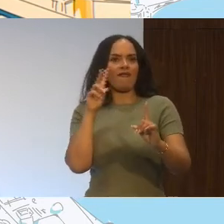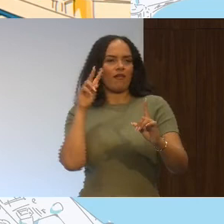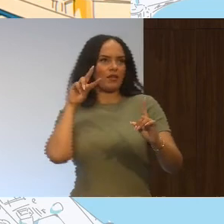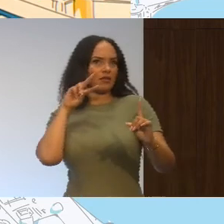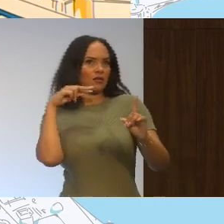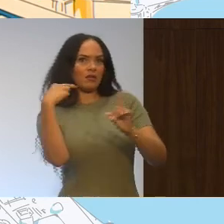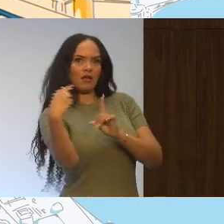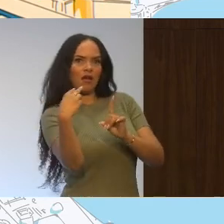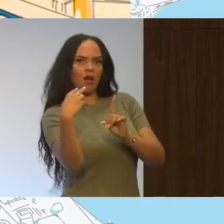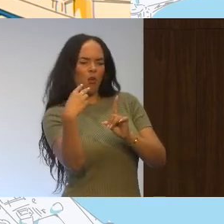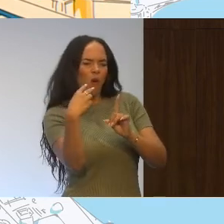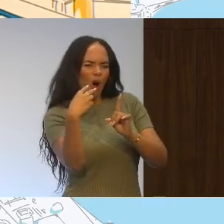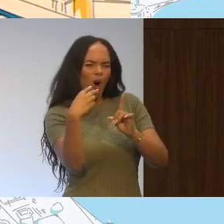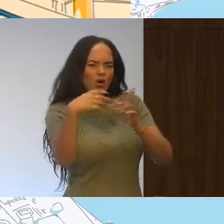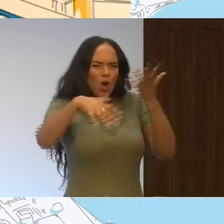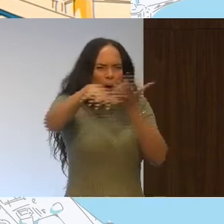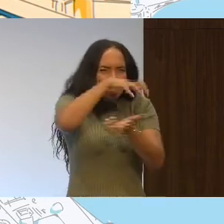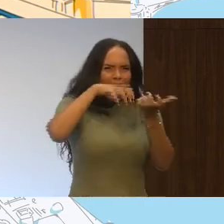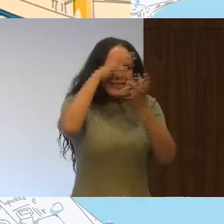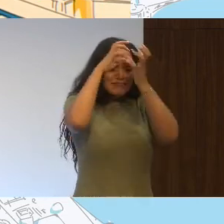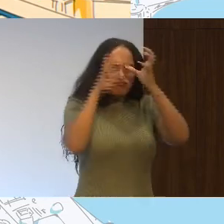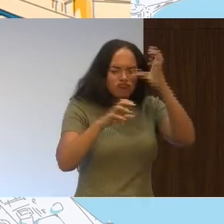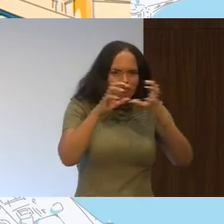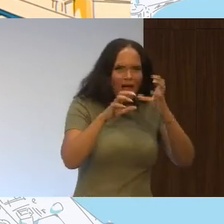that there's complex things going on in the brain and we start to work out which ones they are,